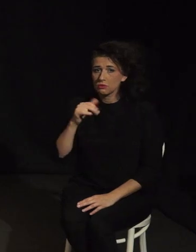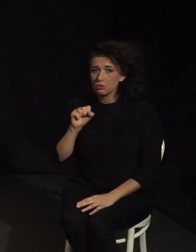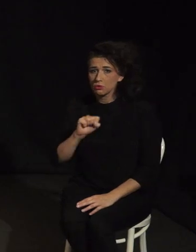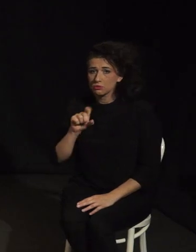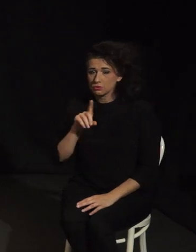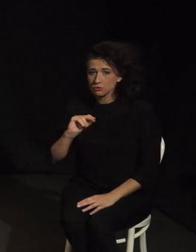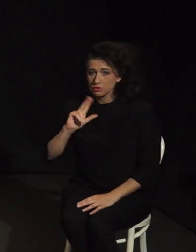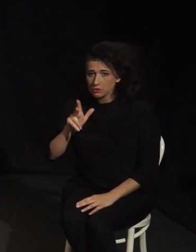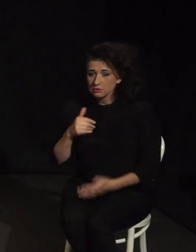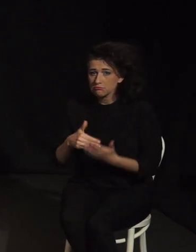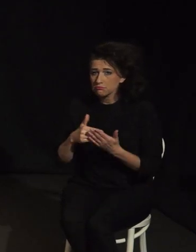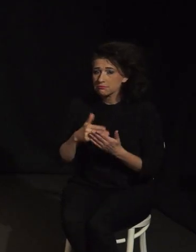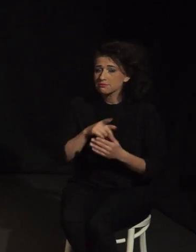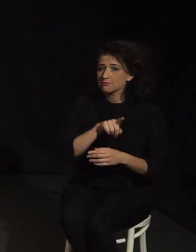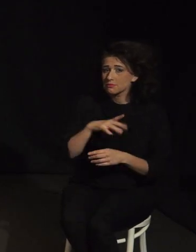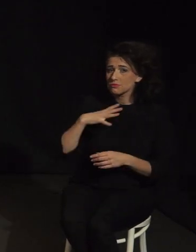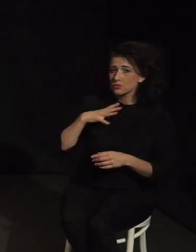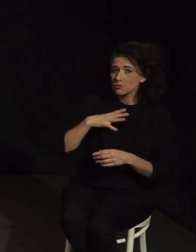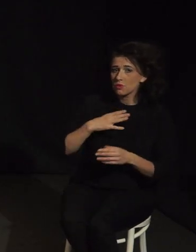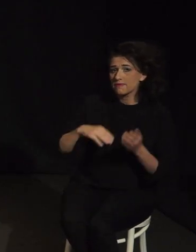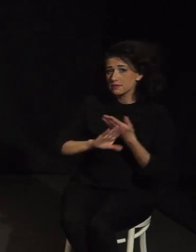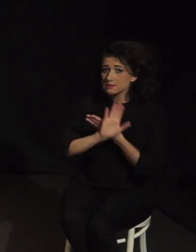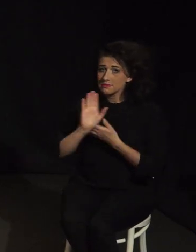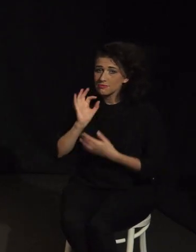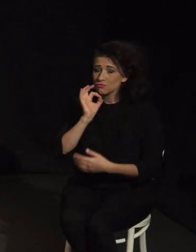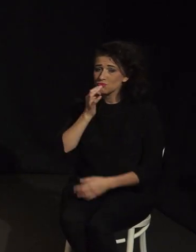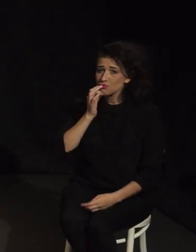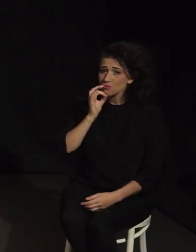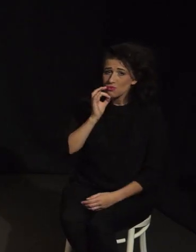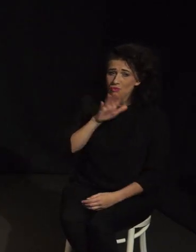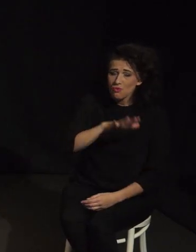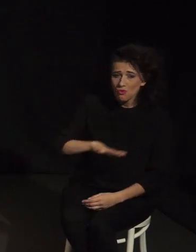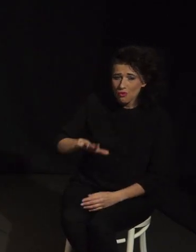It was performed there for teenagers and that's how it started.